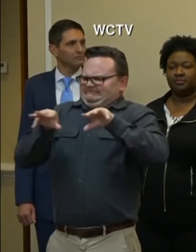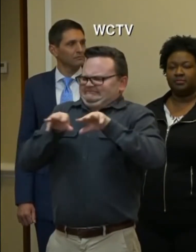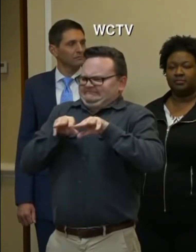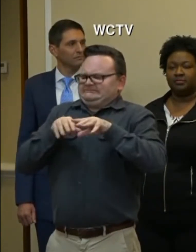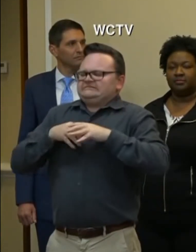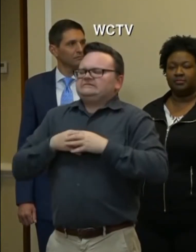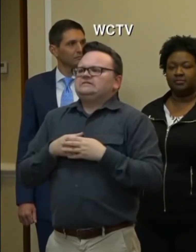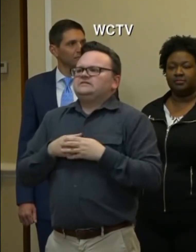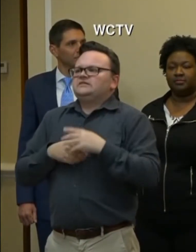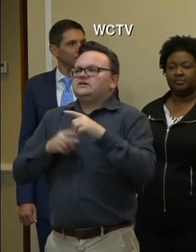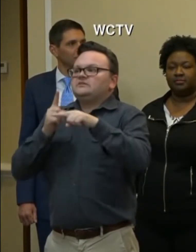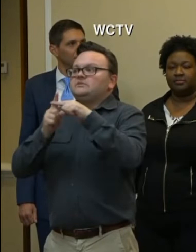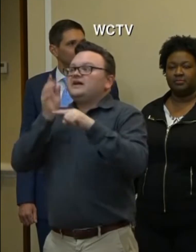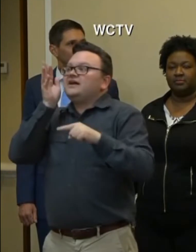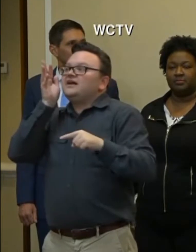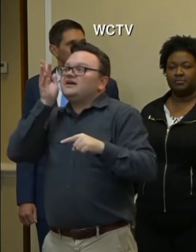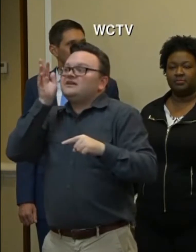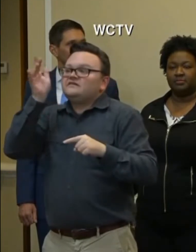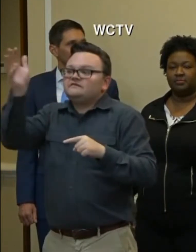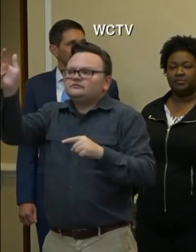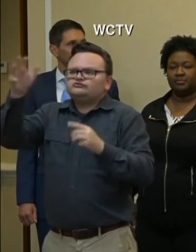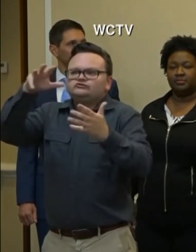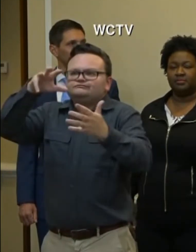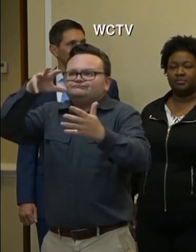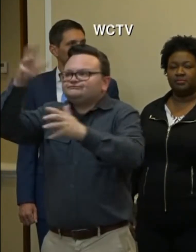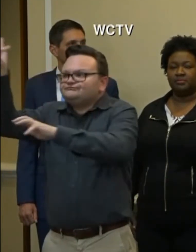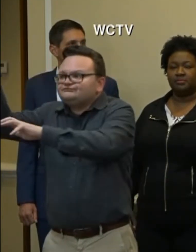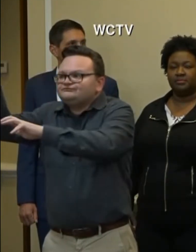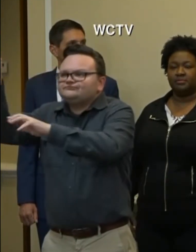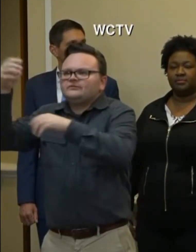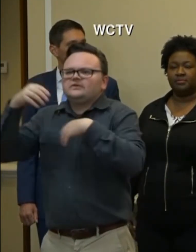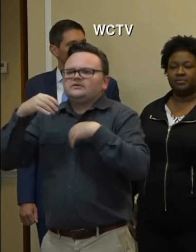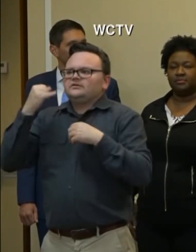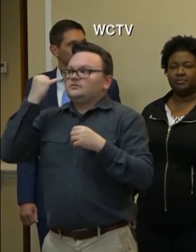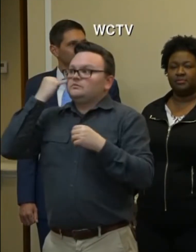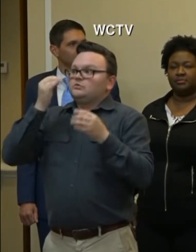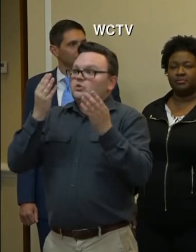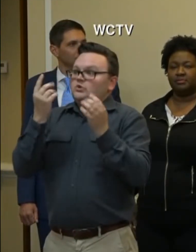potential damages damage if you end up having a situation where you do have